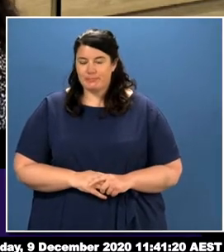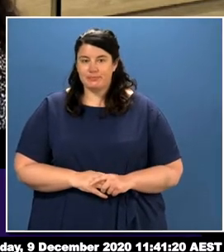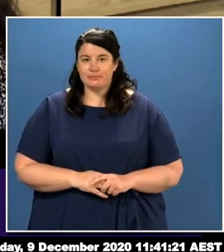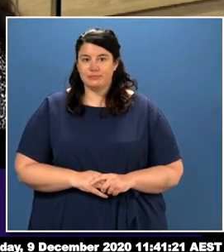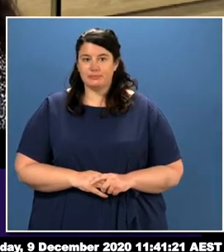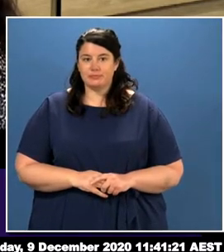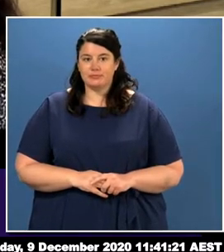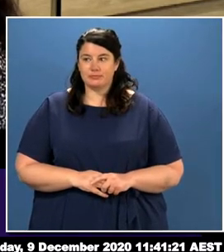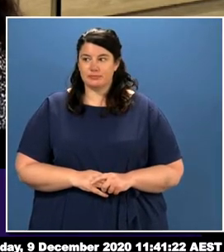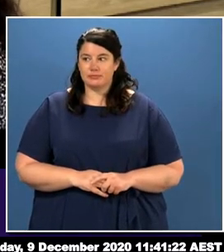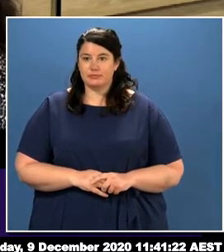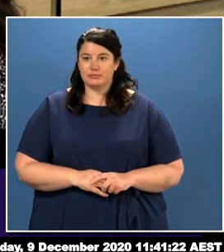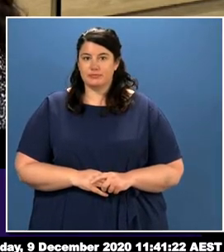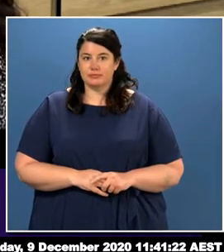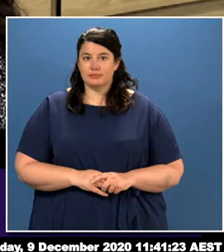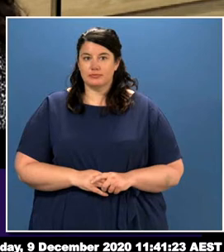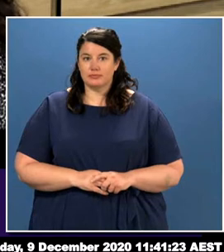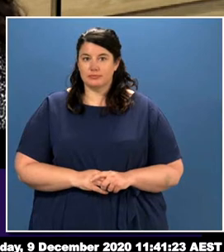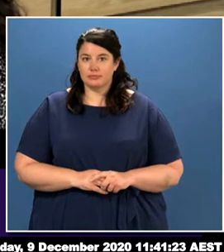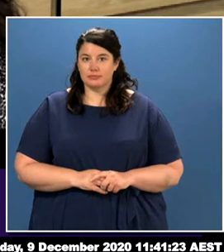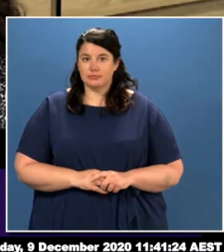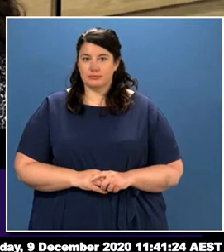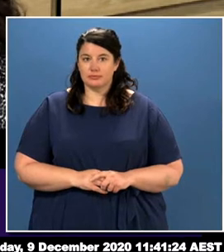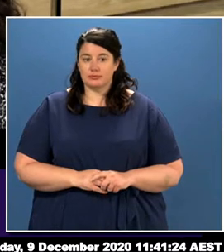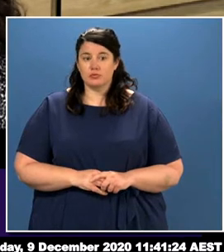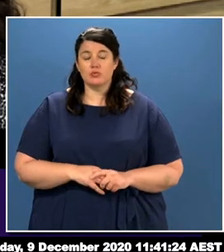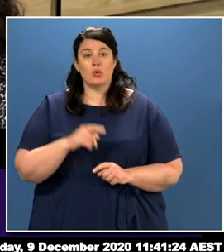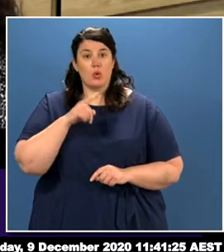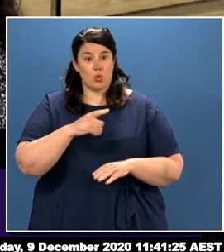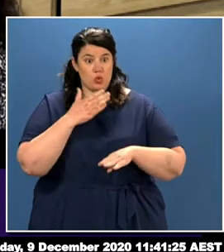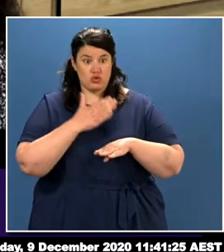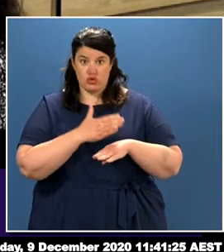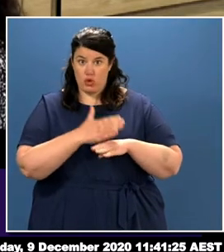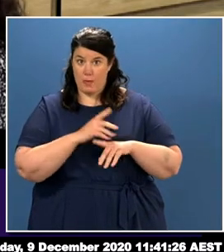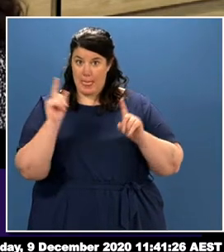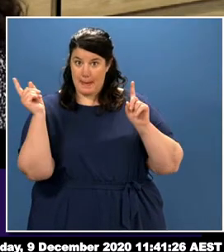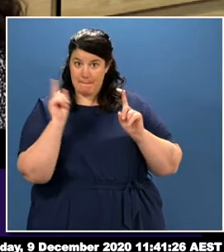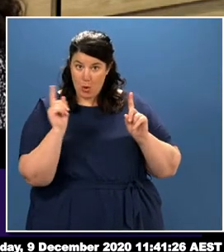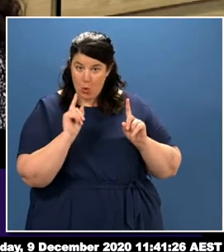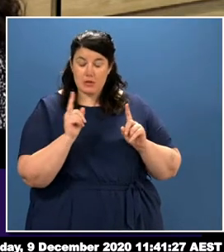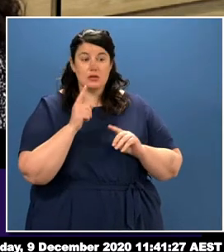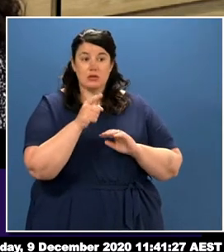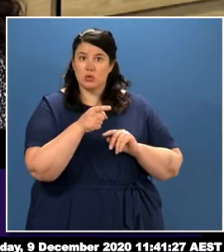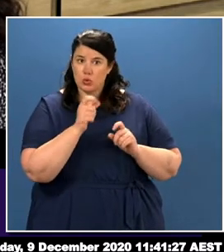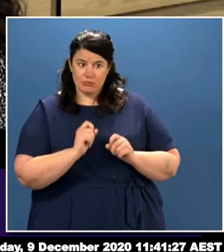Speaking of interstate travel, the recruitment process for your current role saw you travel to Canberra?